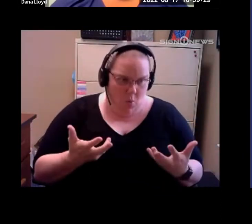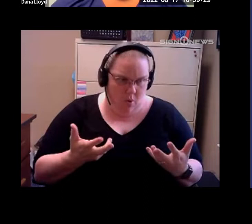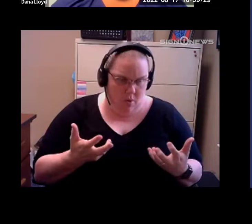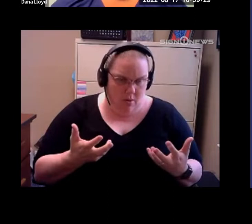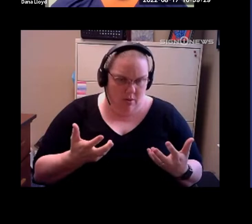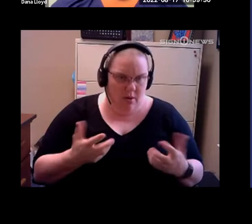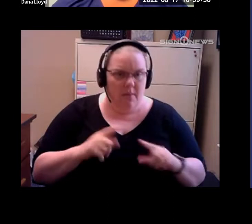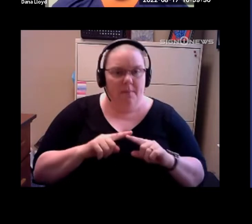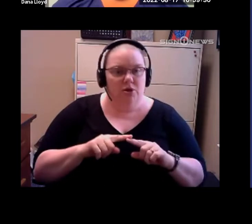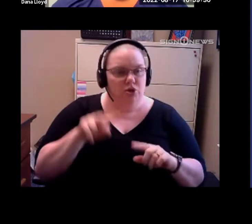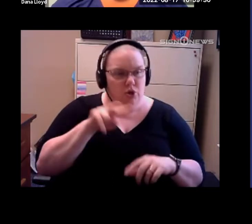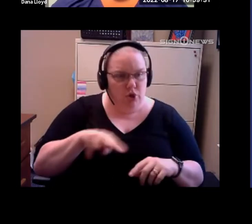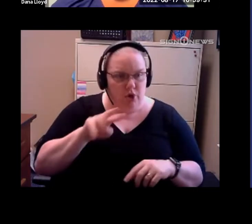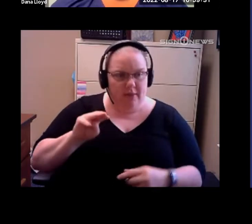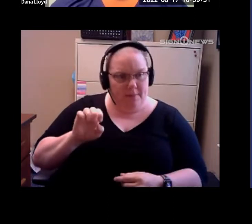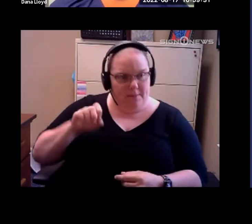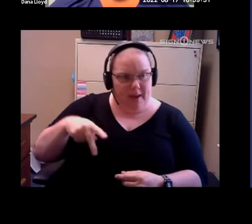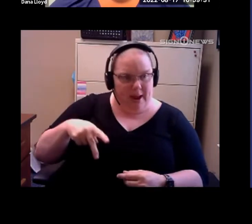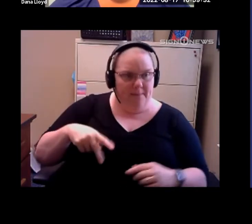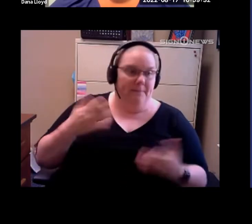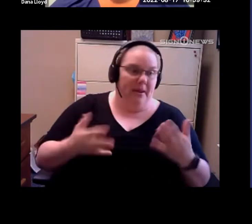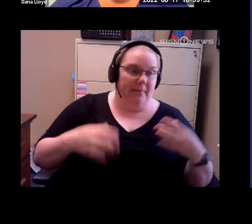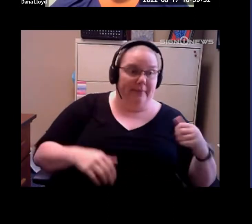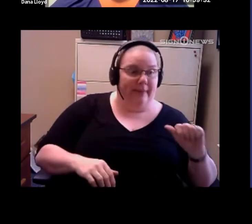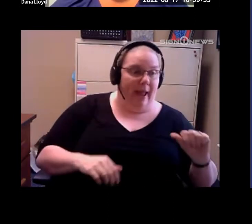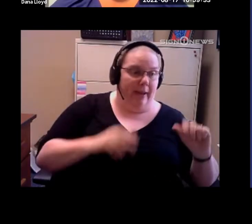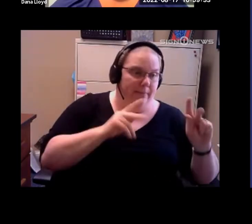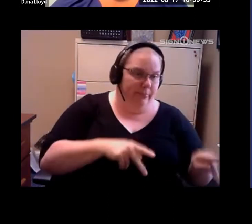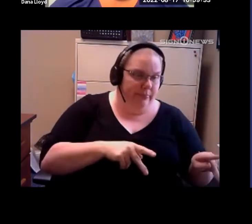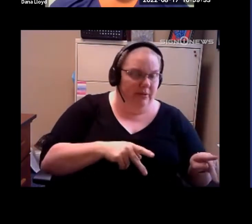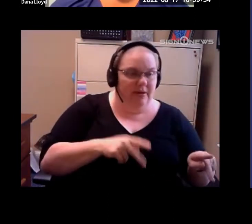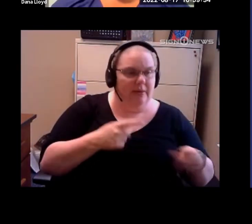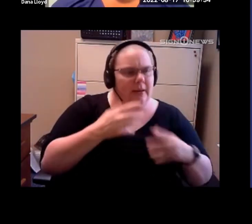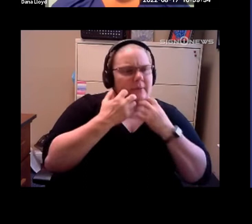this little map and maybe candidate a cares about affordable housing like you do well that's good